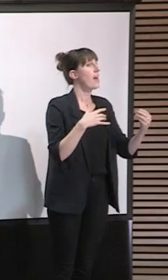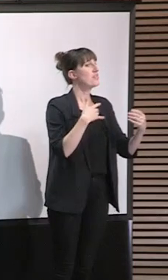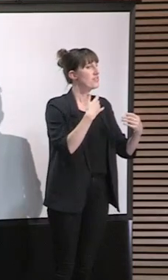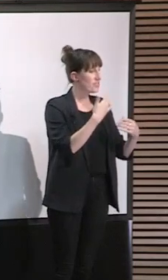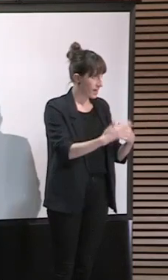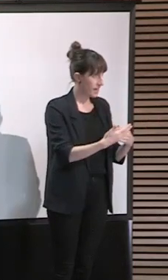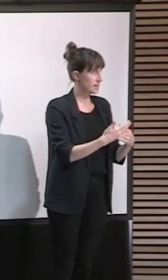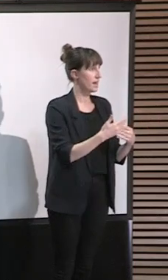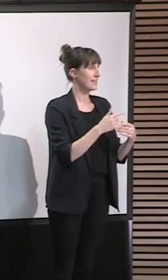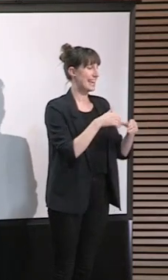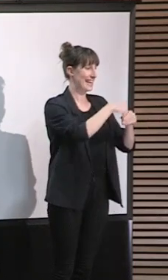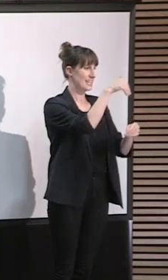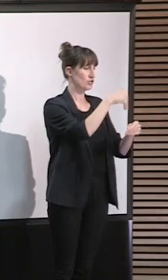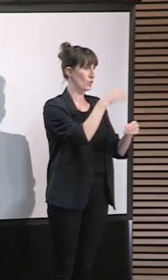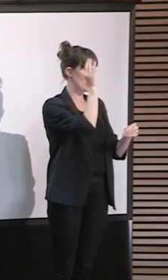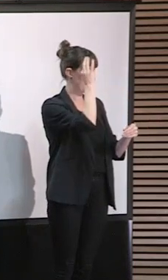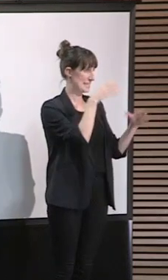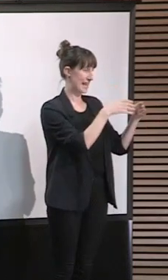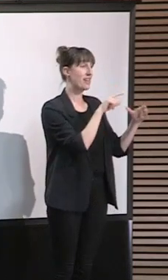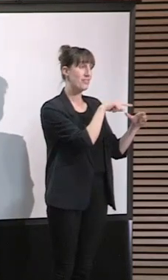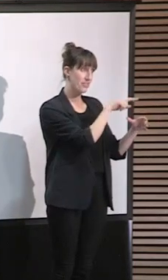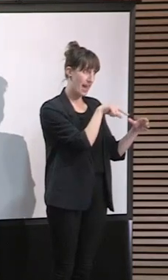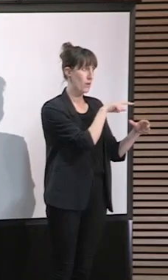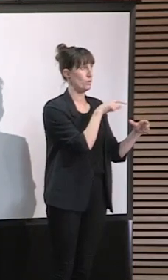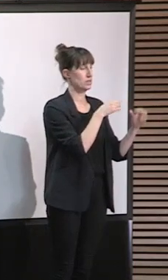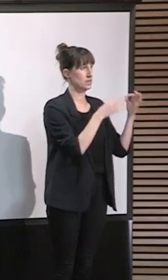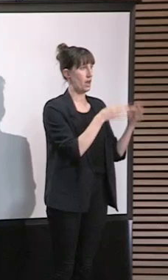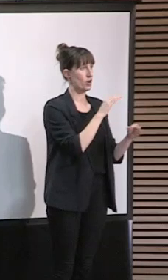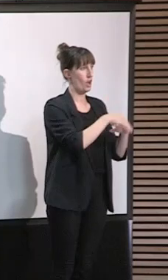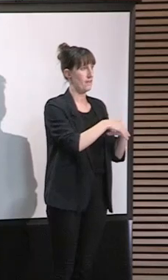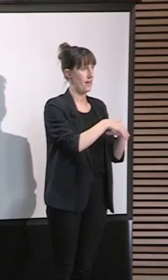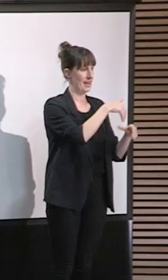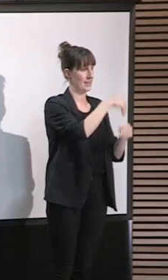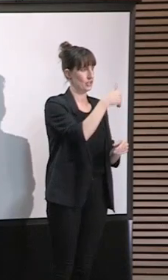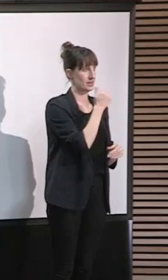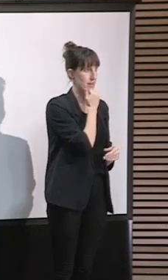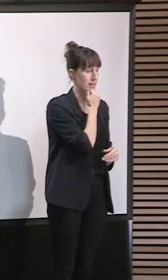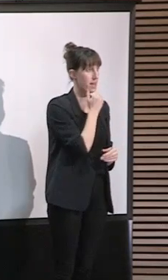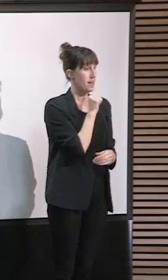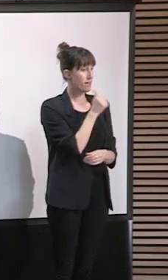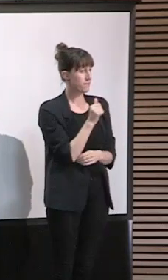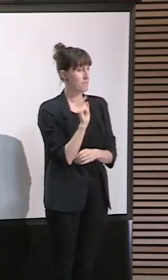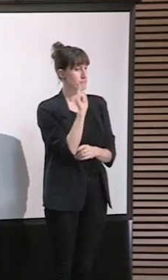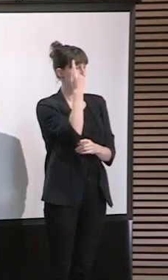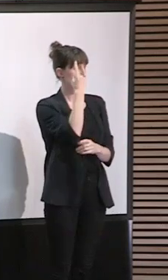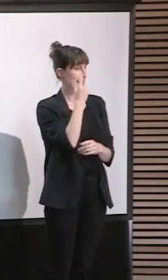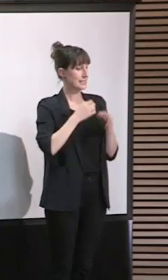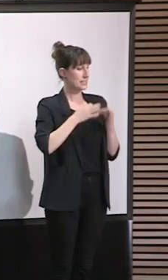dissolution goes ahead, that becomes a matter for the Electoral Commission. They then determine what the timetable is going forward. If